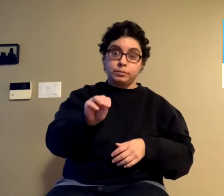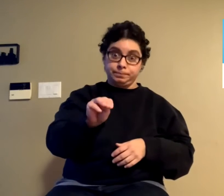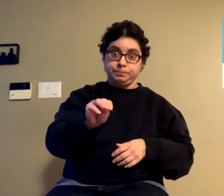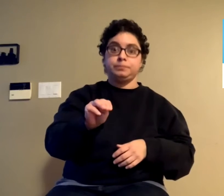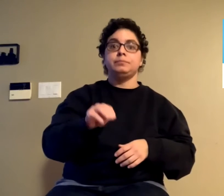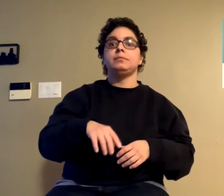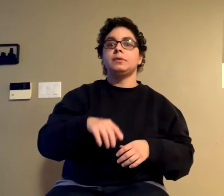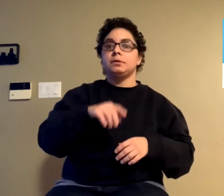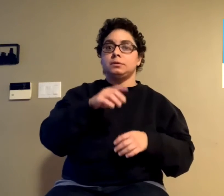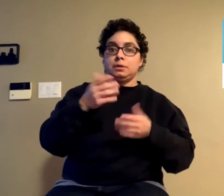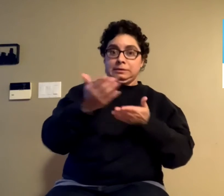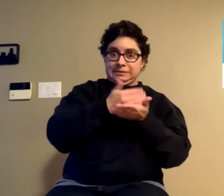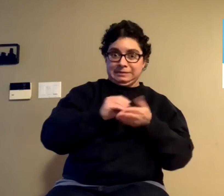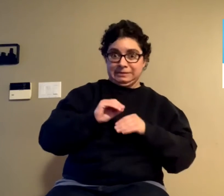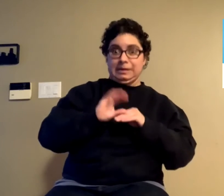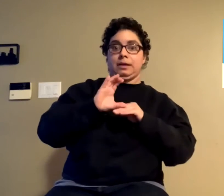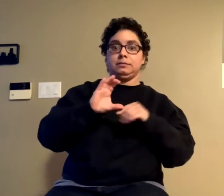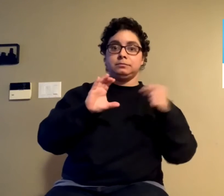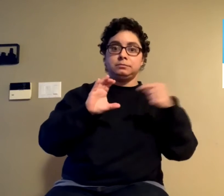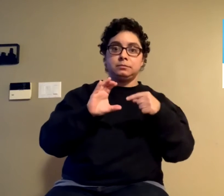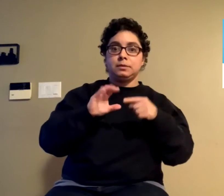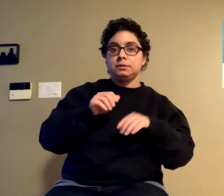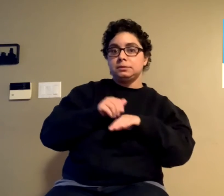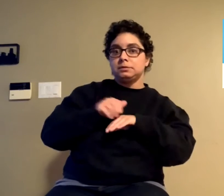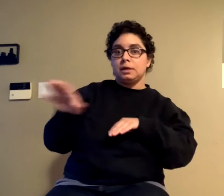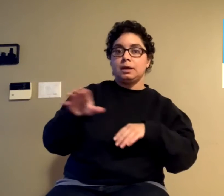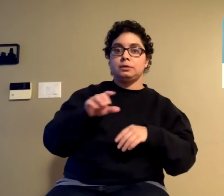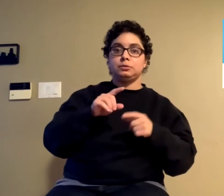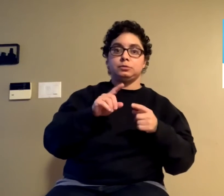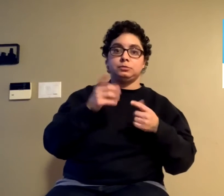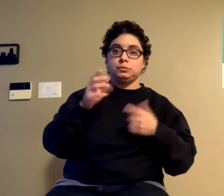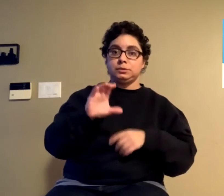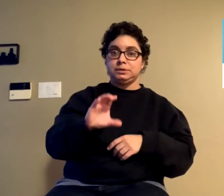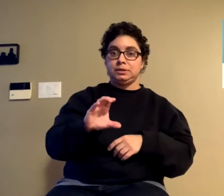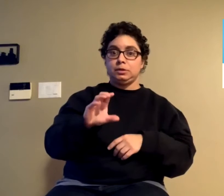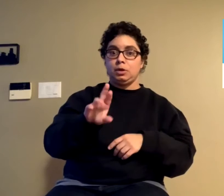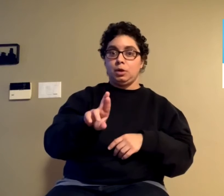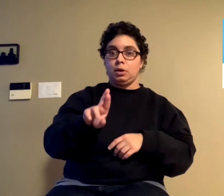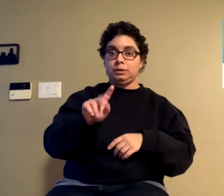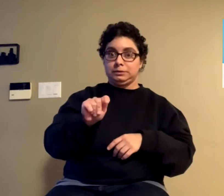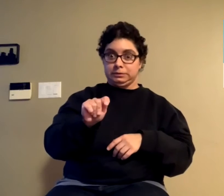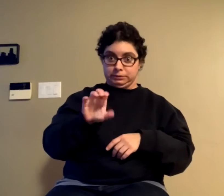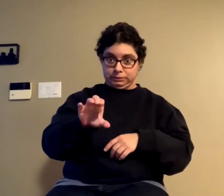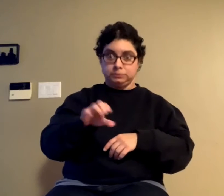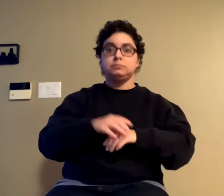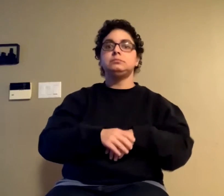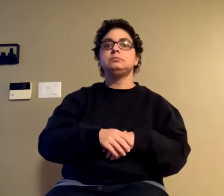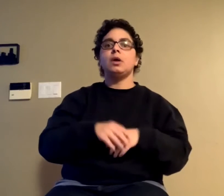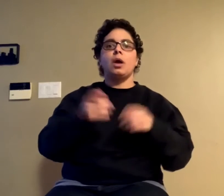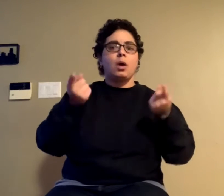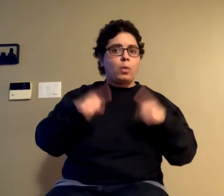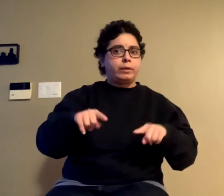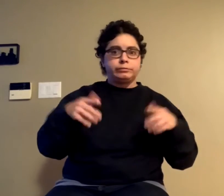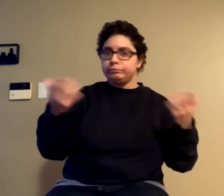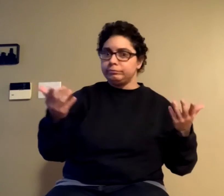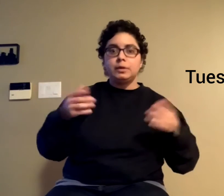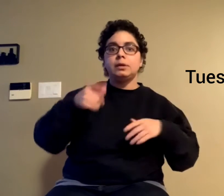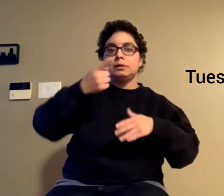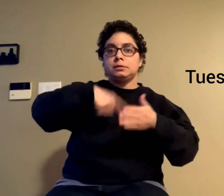on zoom and send it to CRTC. When will it be?